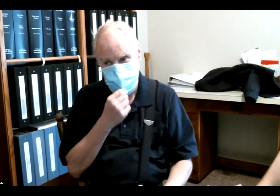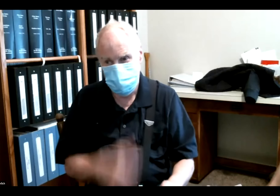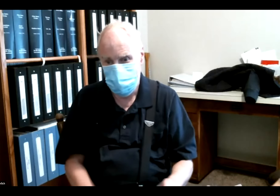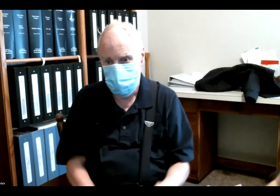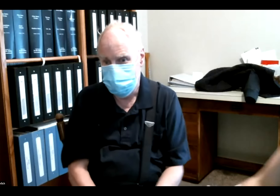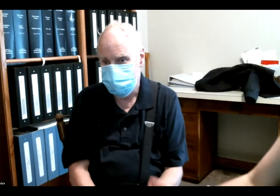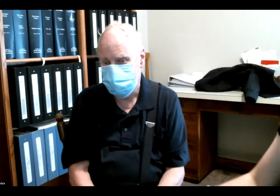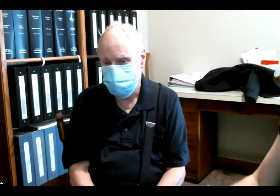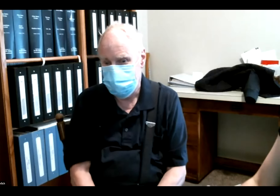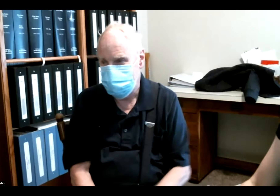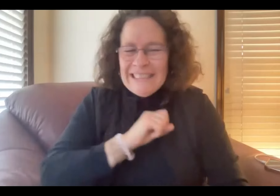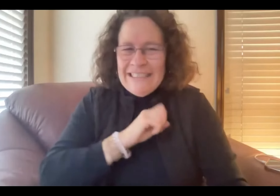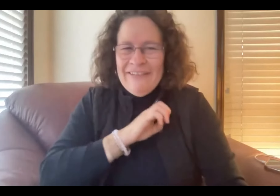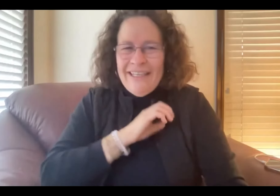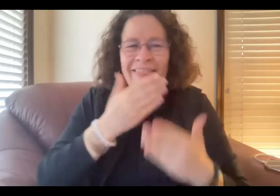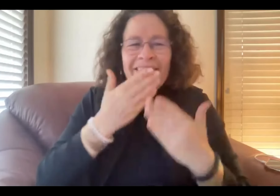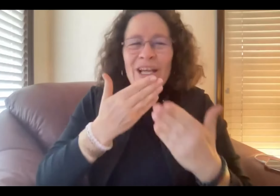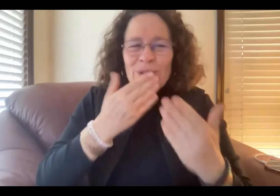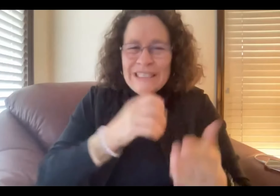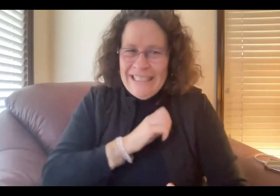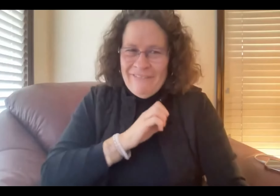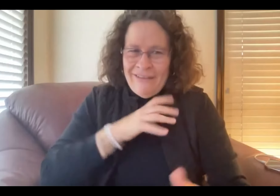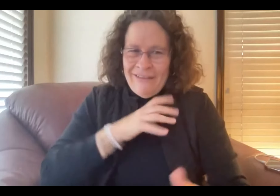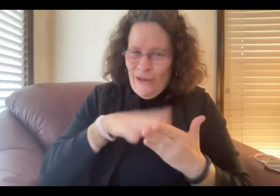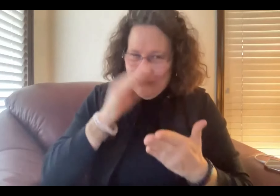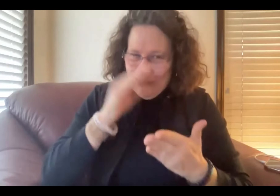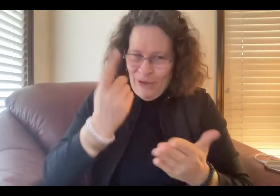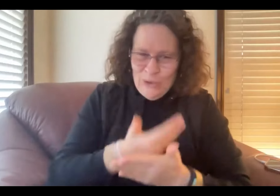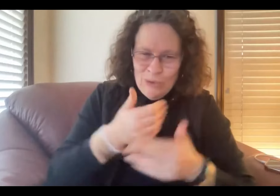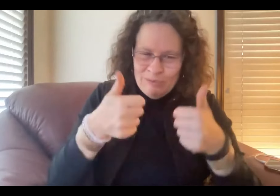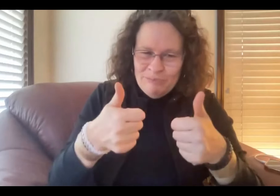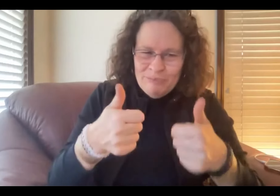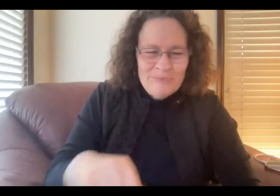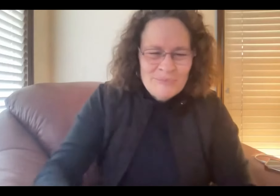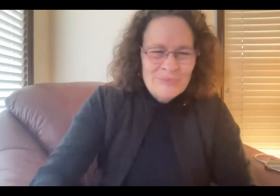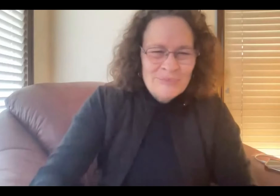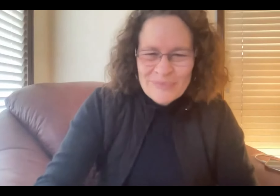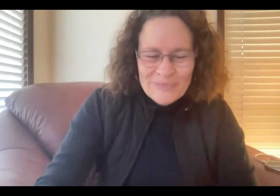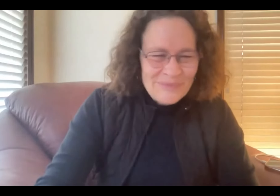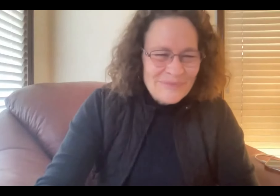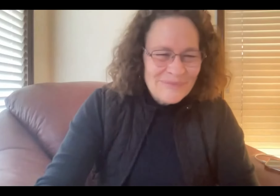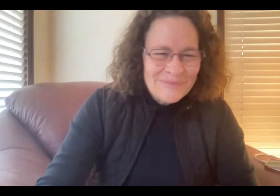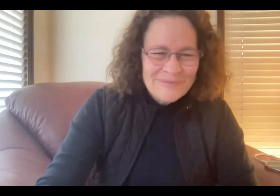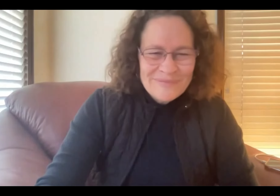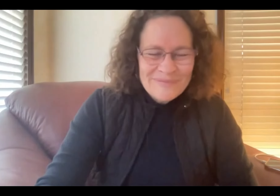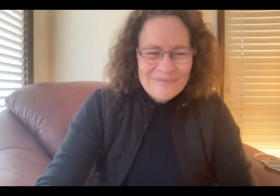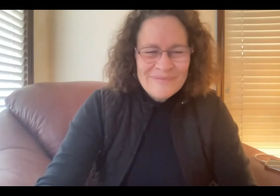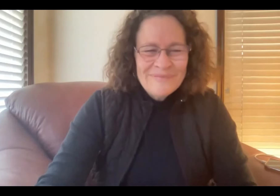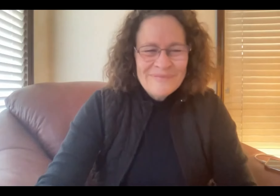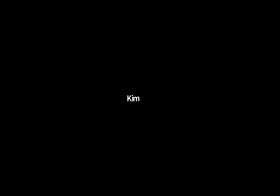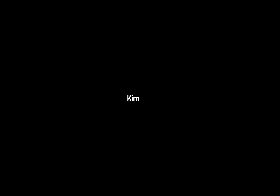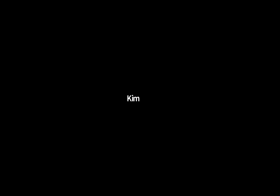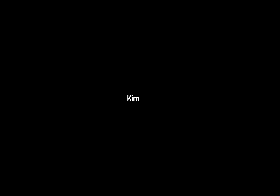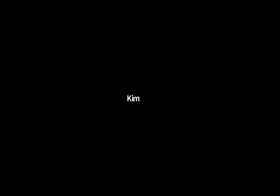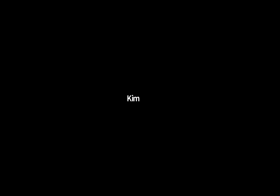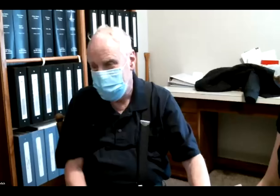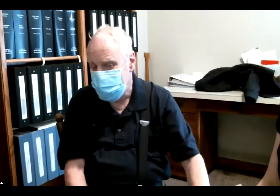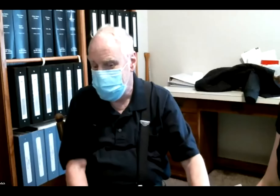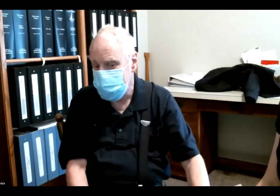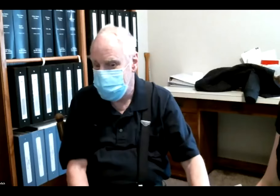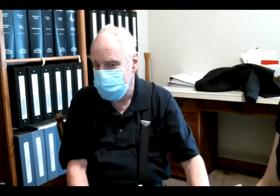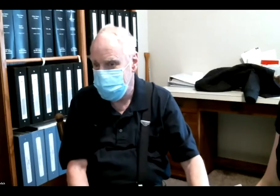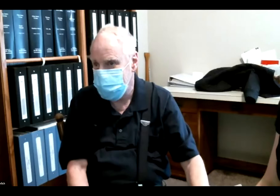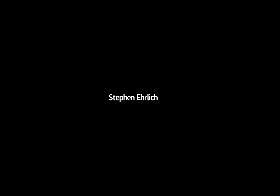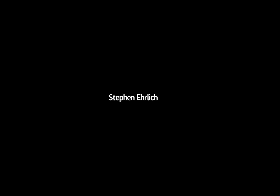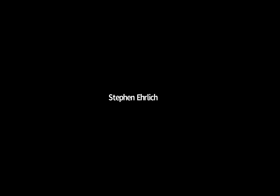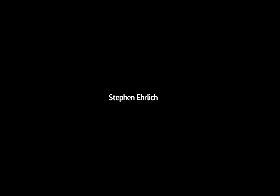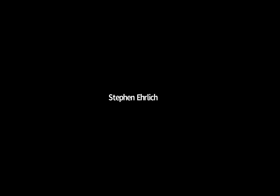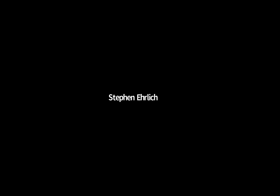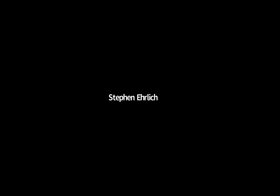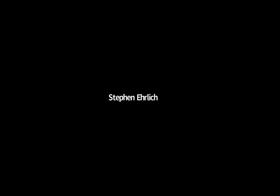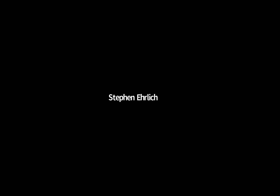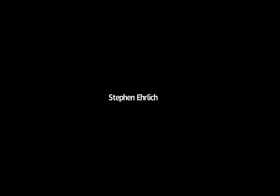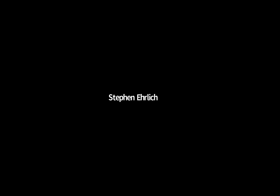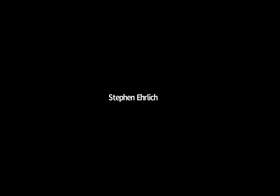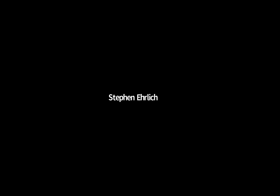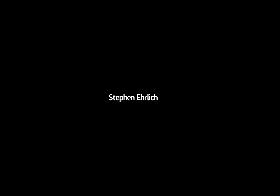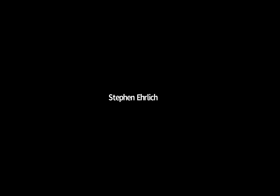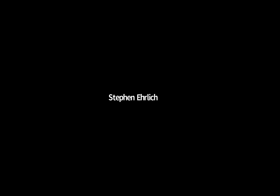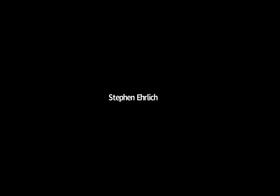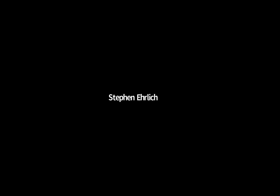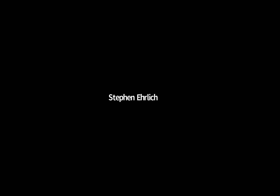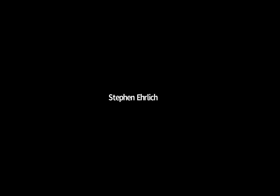Thank you Kim is telling Stephen thank you. I learned something new. Awesome. Thank